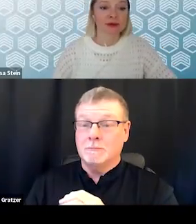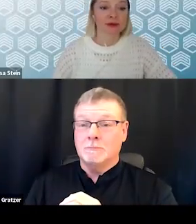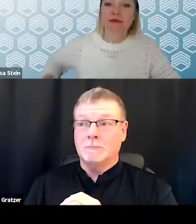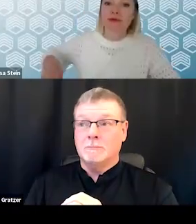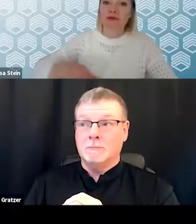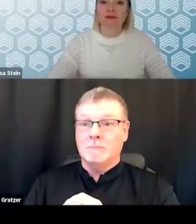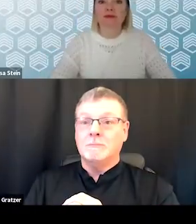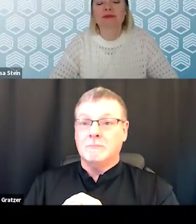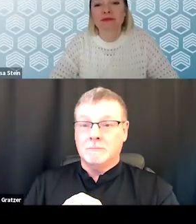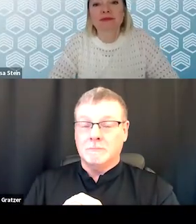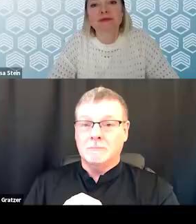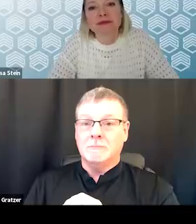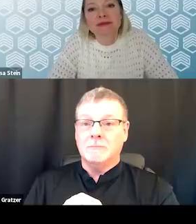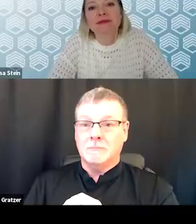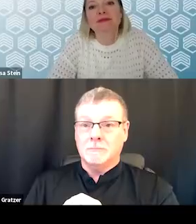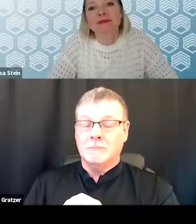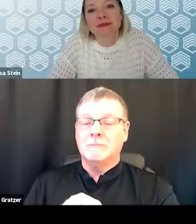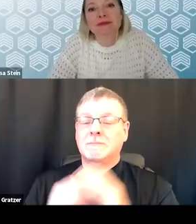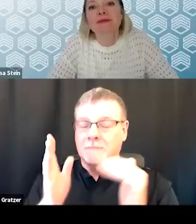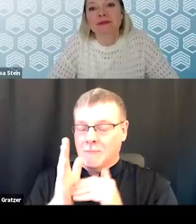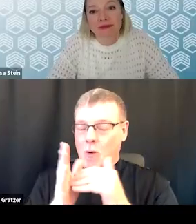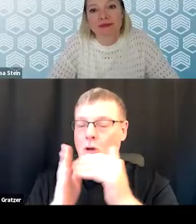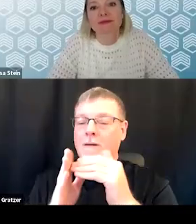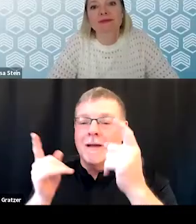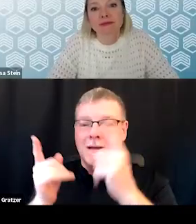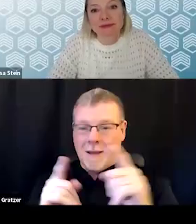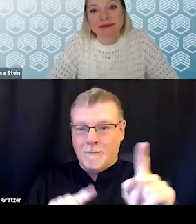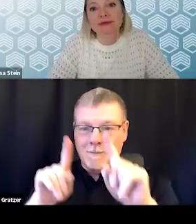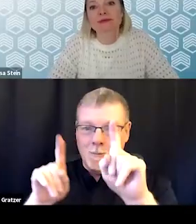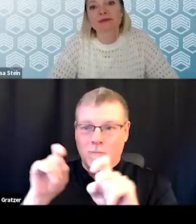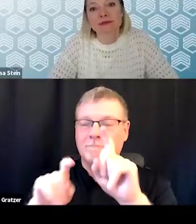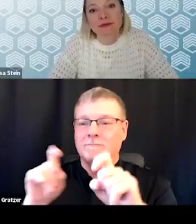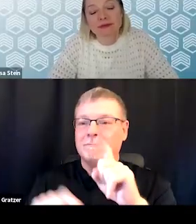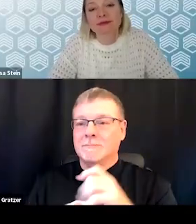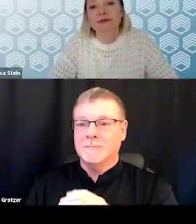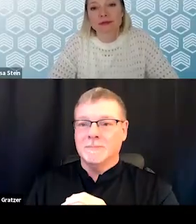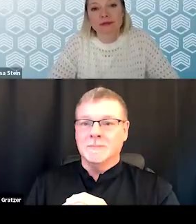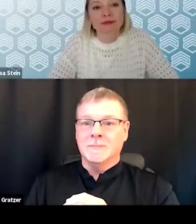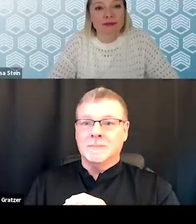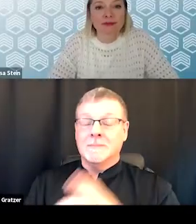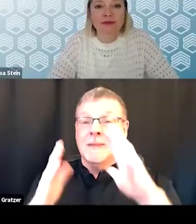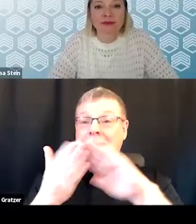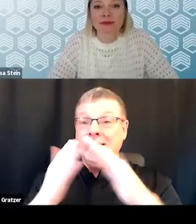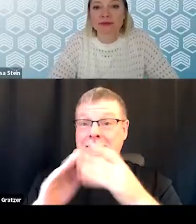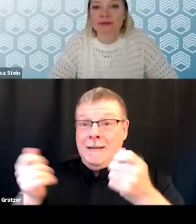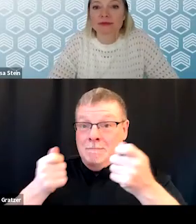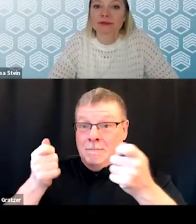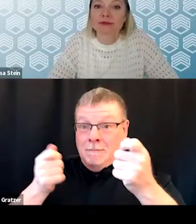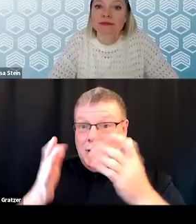Yeah, absolutely. I know that's a question we often get. So when the city manager at the time made the decision